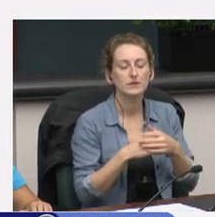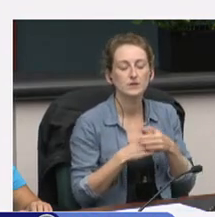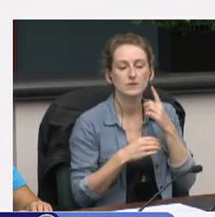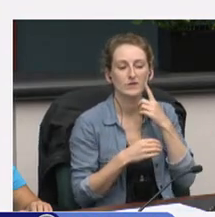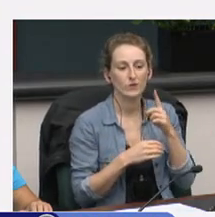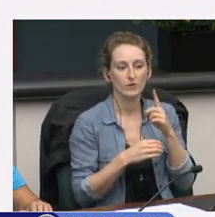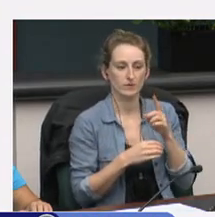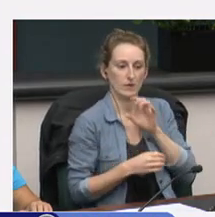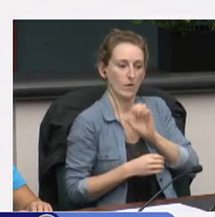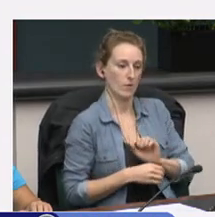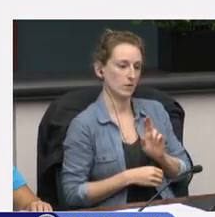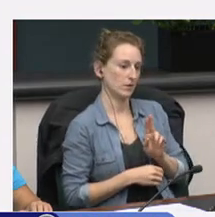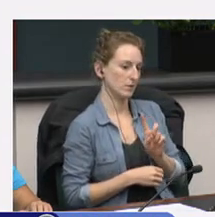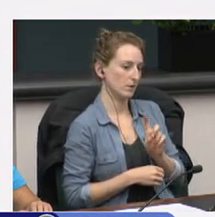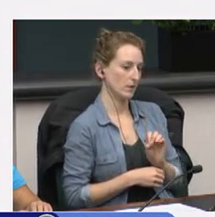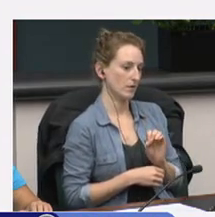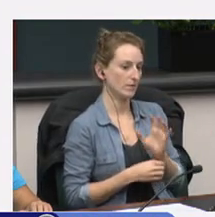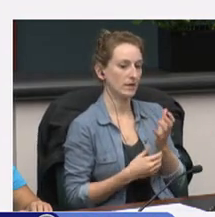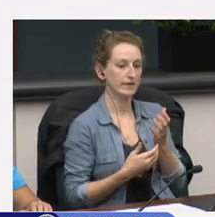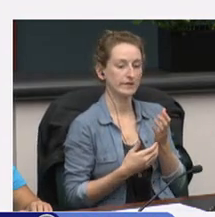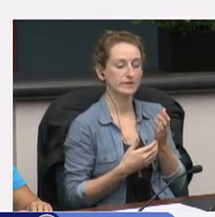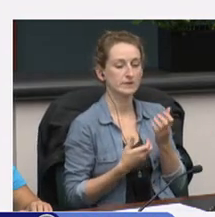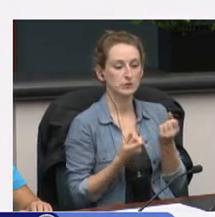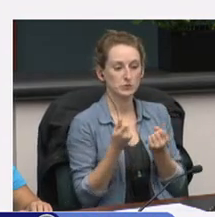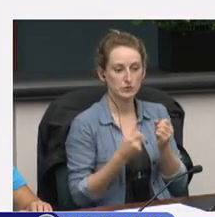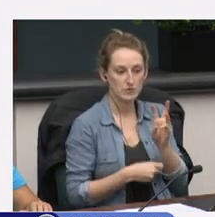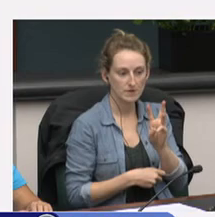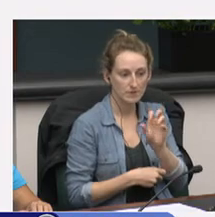identifies standards for driveways and access pedestrian and bicycle